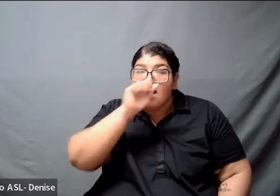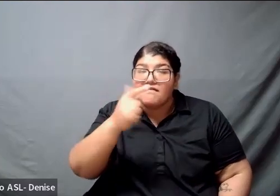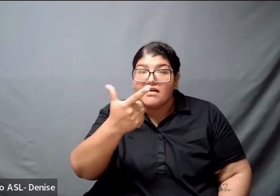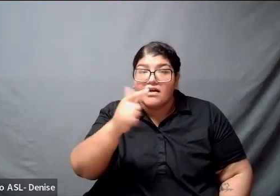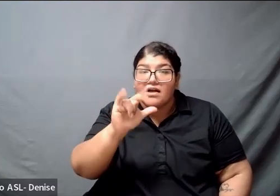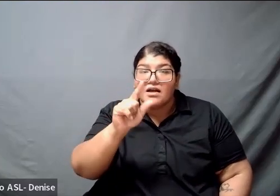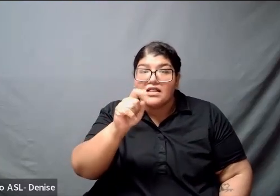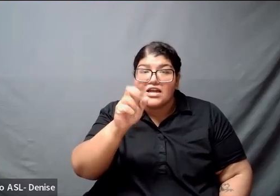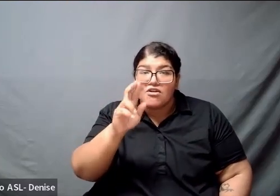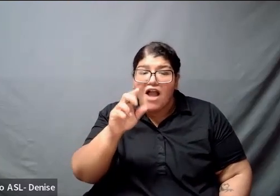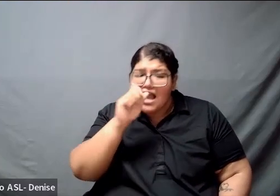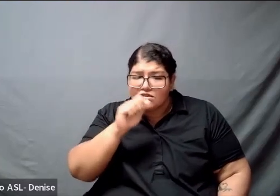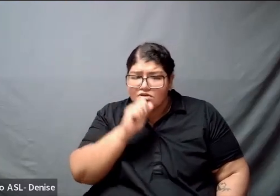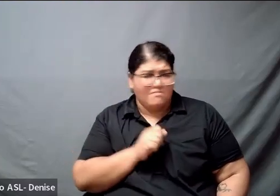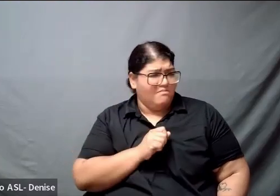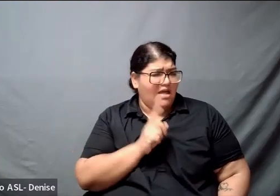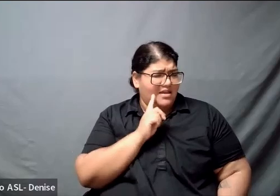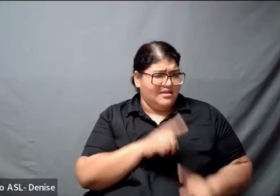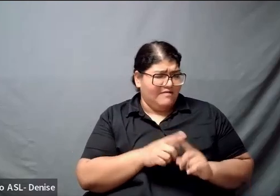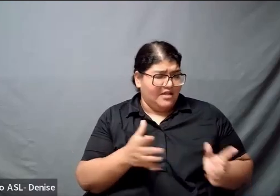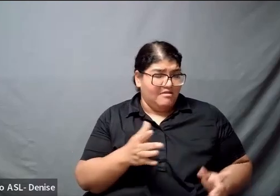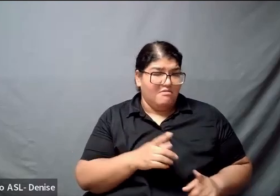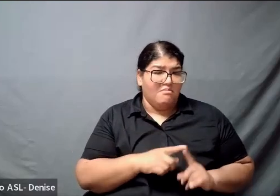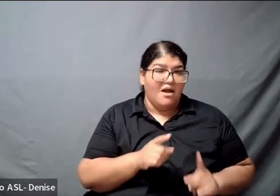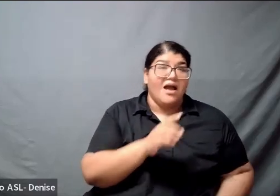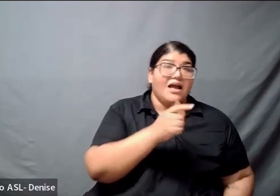which would be a whole different thing. Alex, they love glitter ice cream gardening,